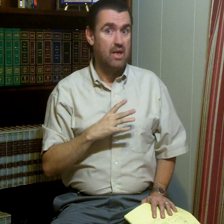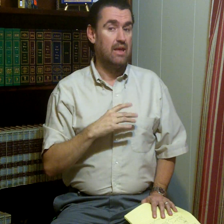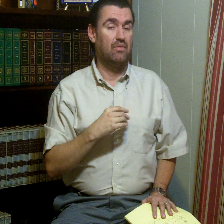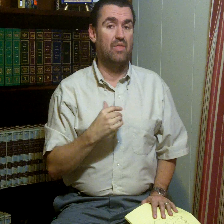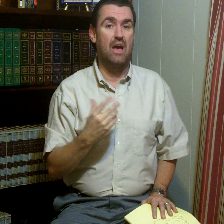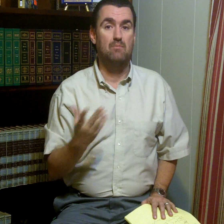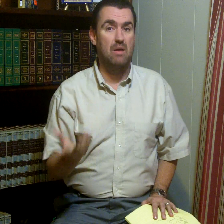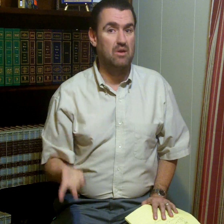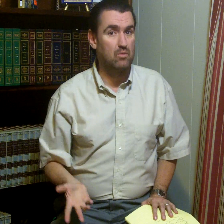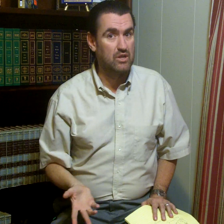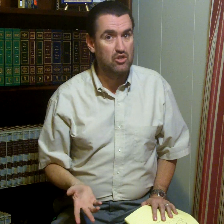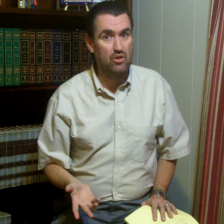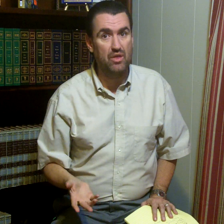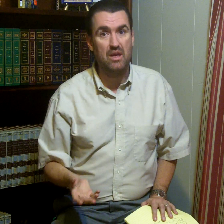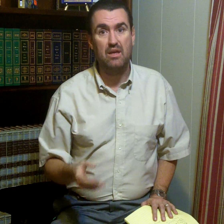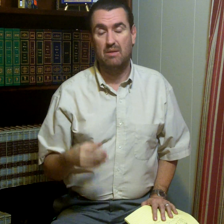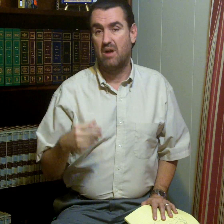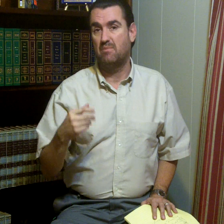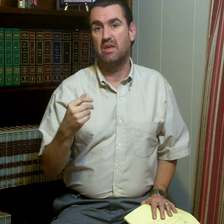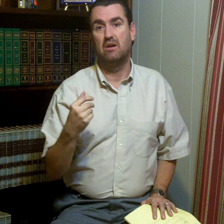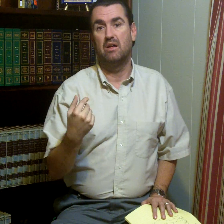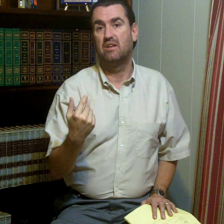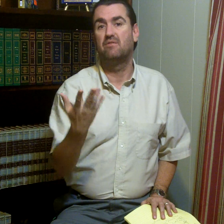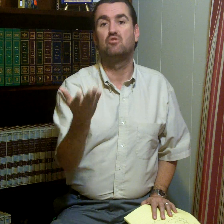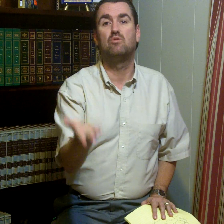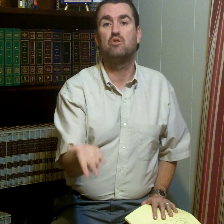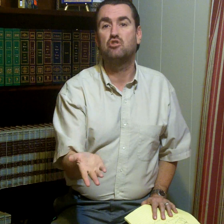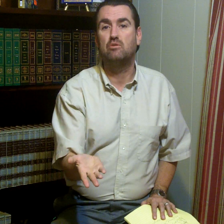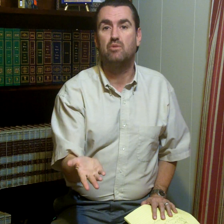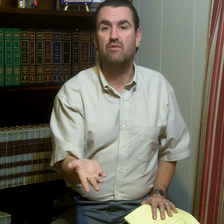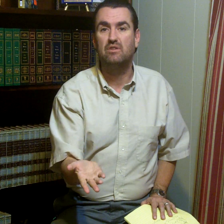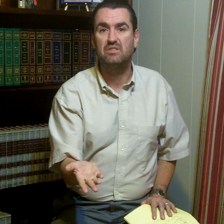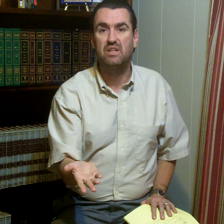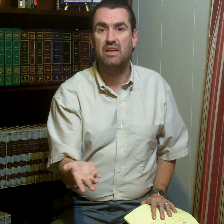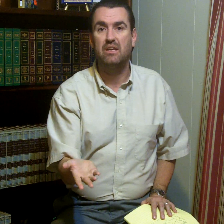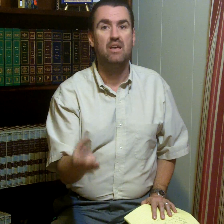that might be a regional thing, it might be an individual personal preference thing